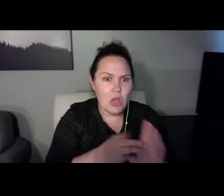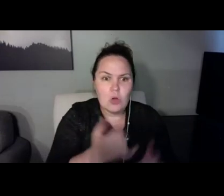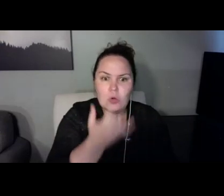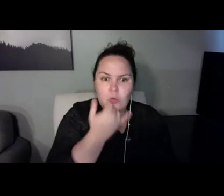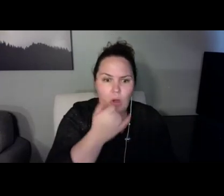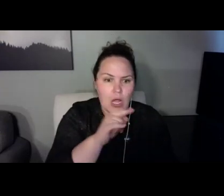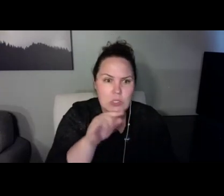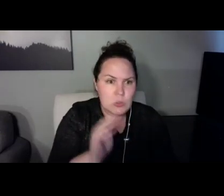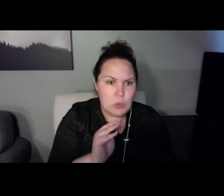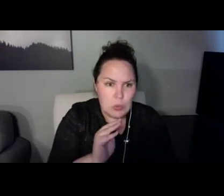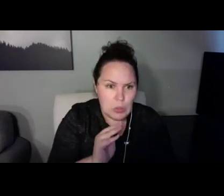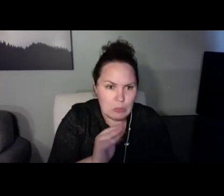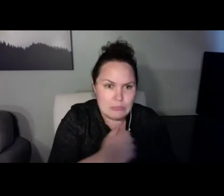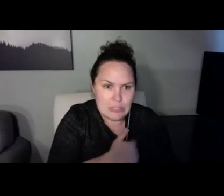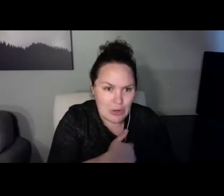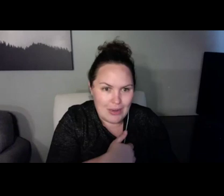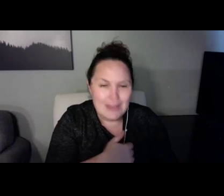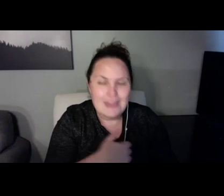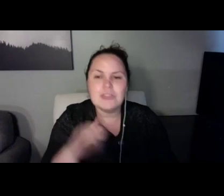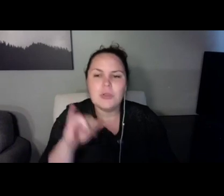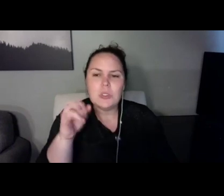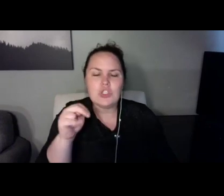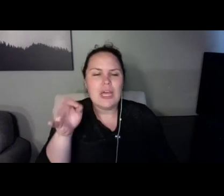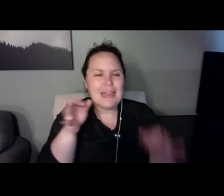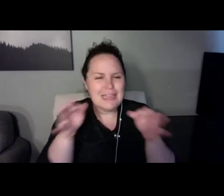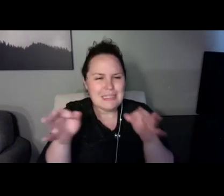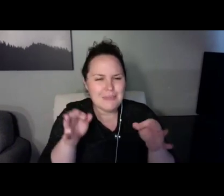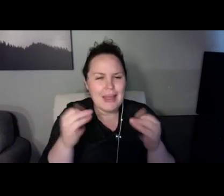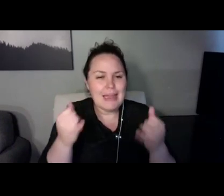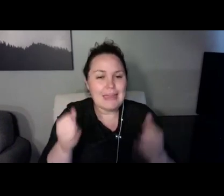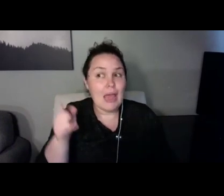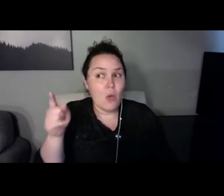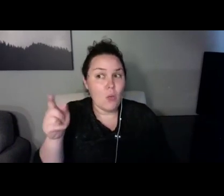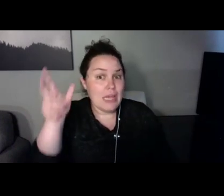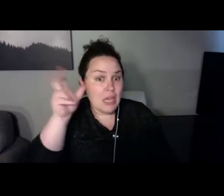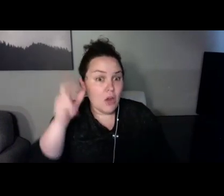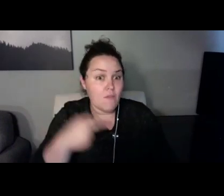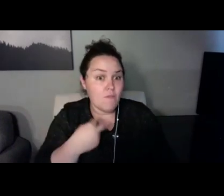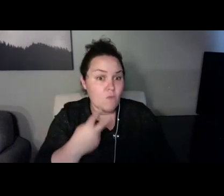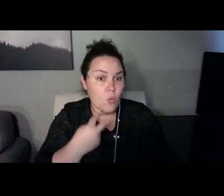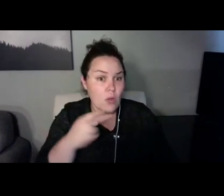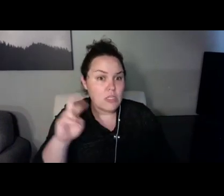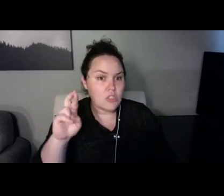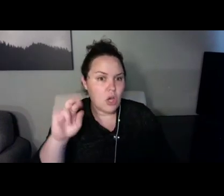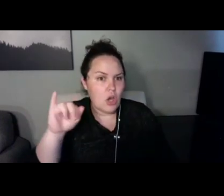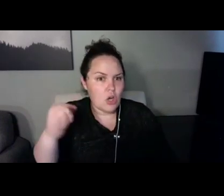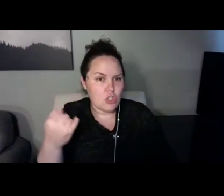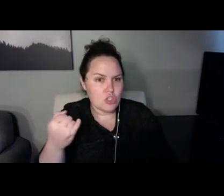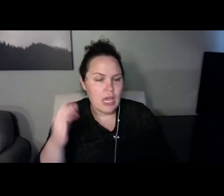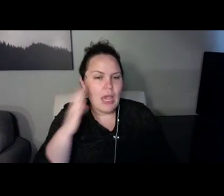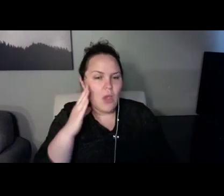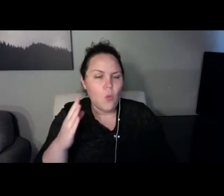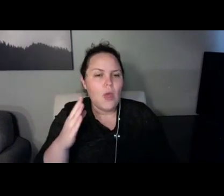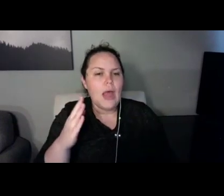So I just wanted to share right now, RJ is going to kind of lead us in a question-and-answer time.